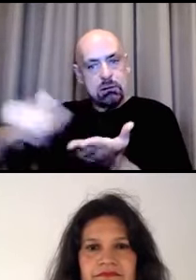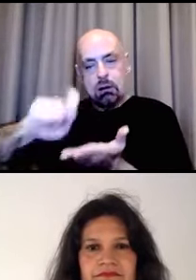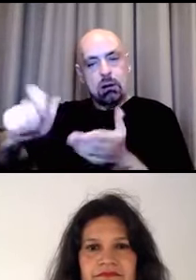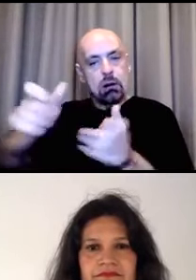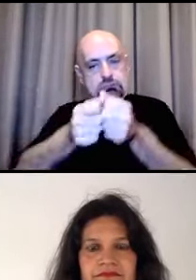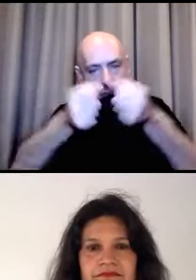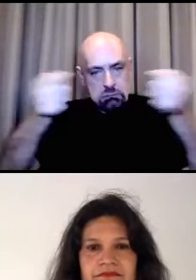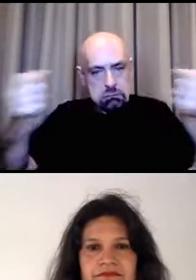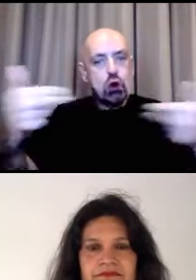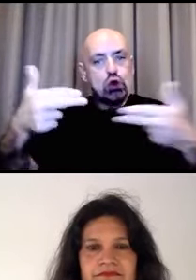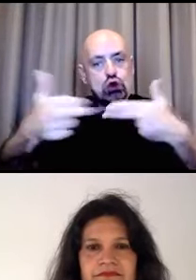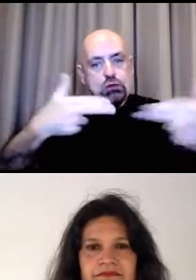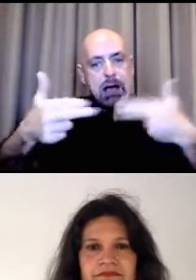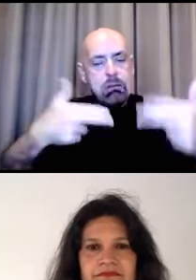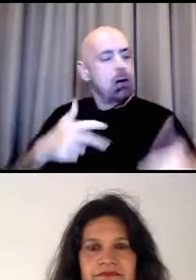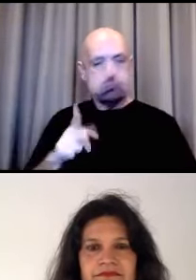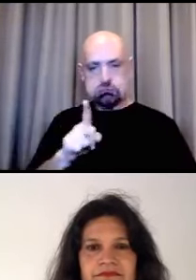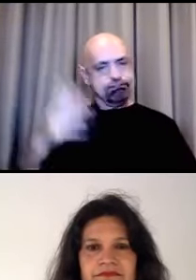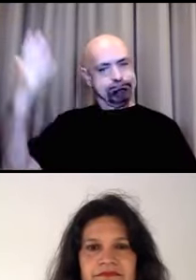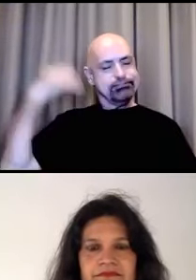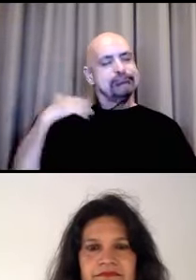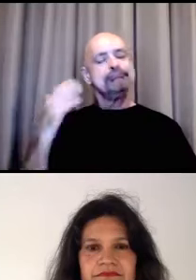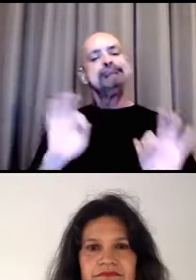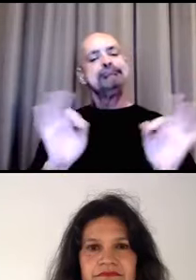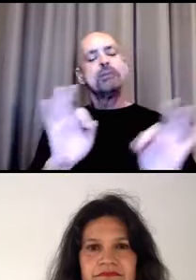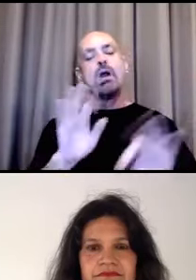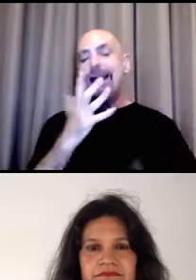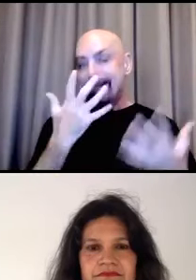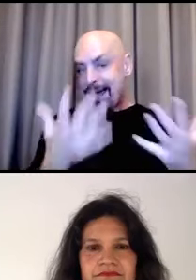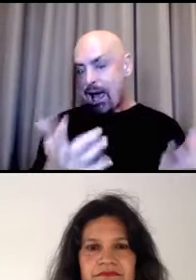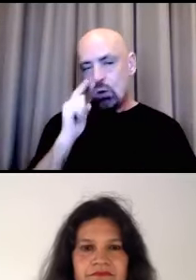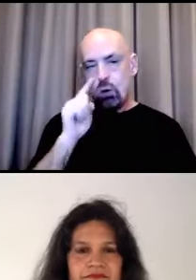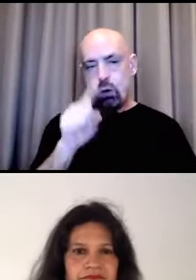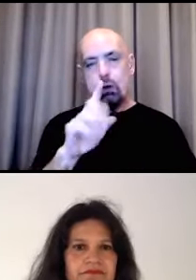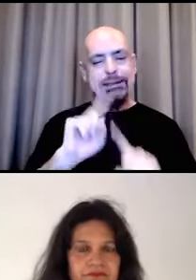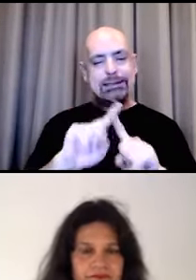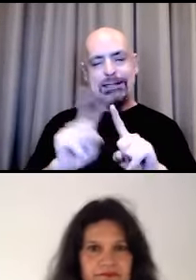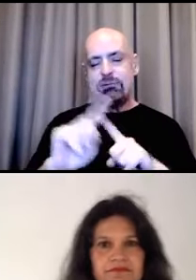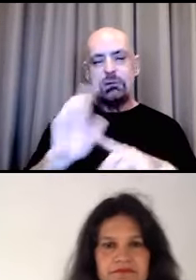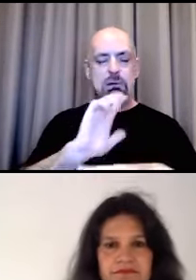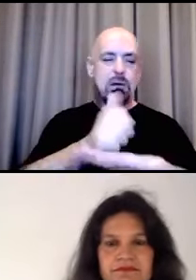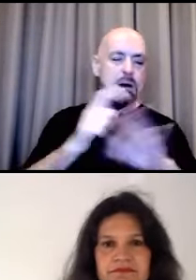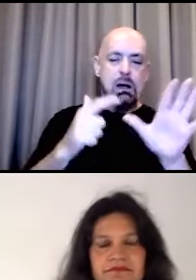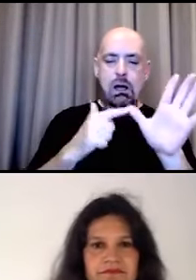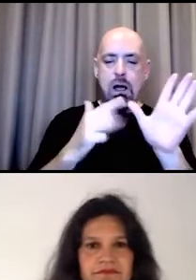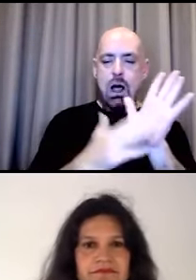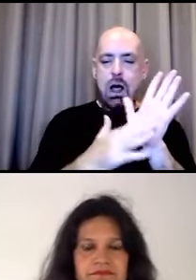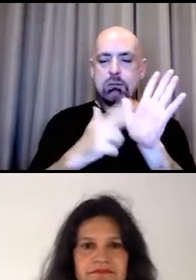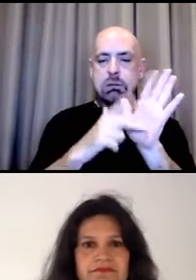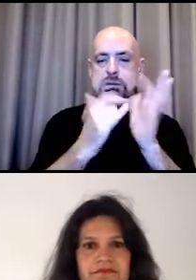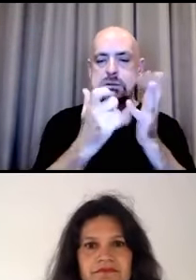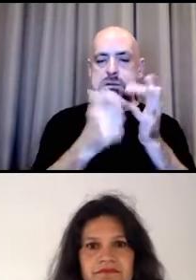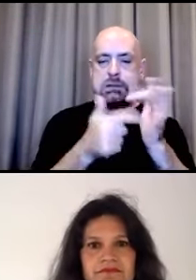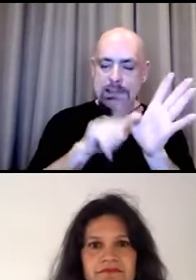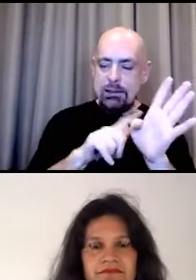dismissing the American Revolution claim to be unjust on the grounds that it